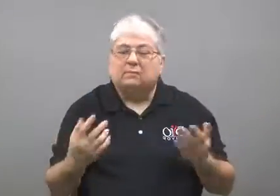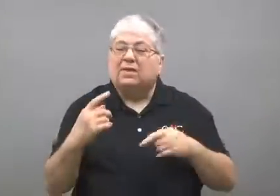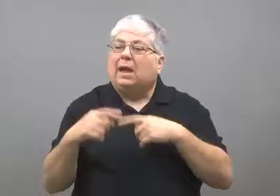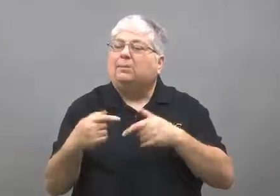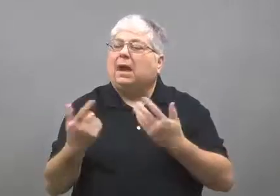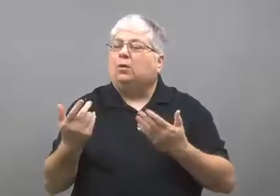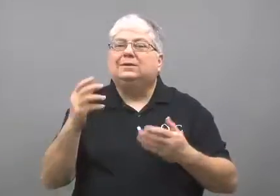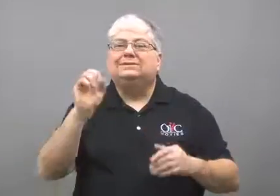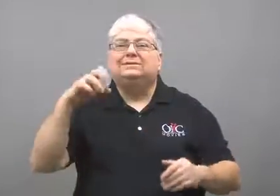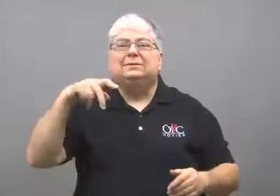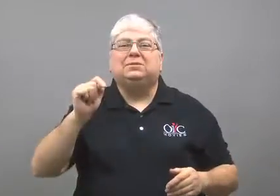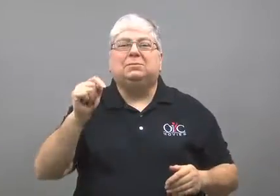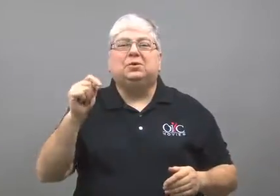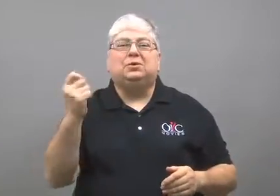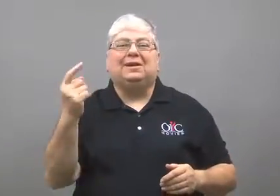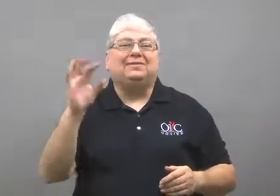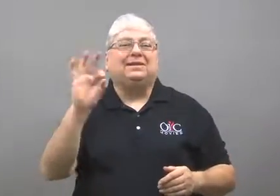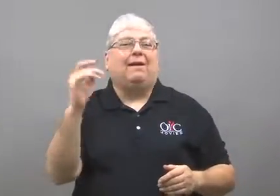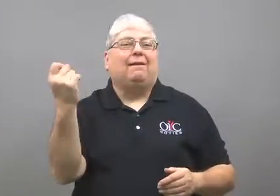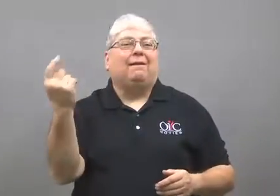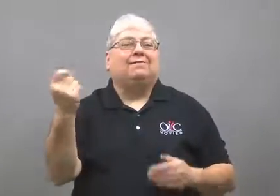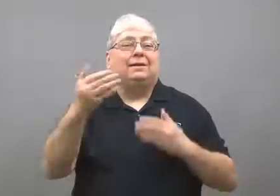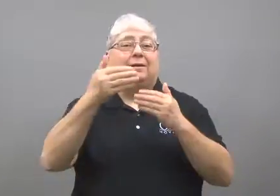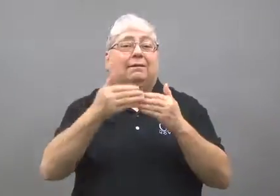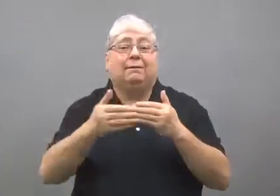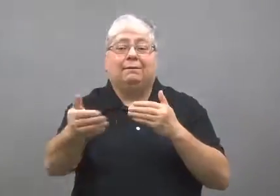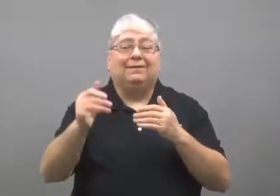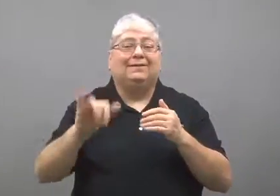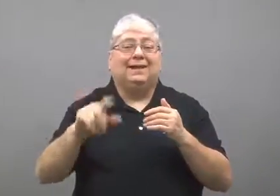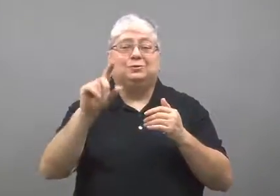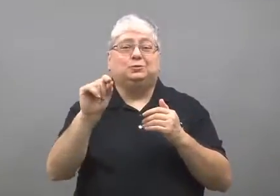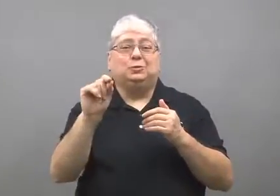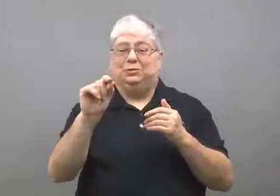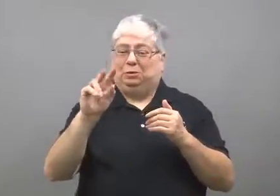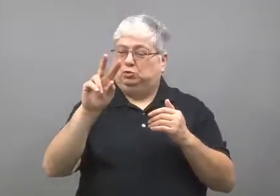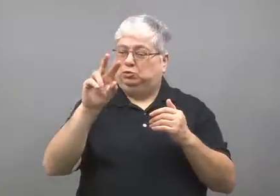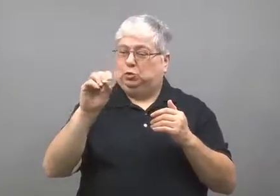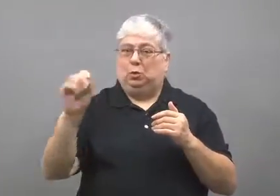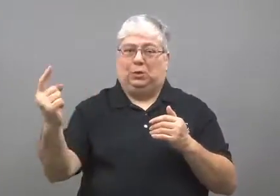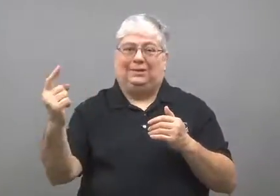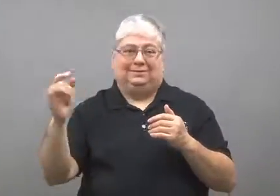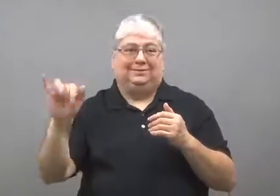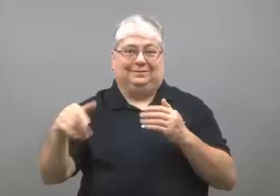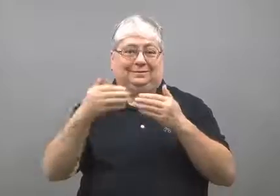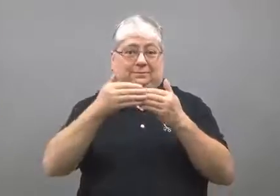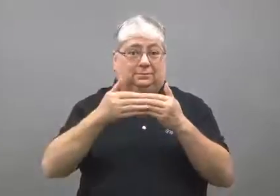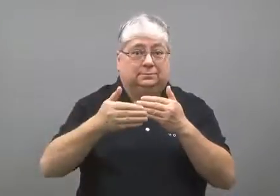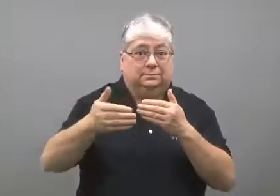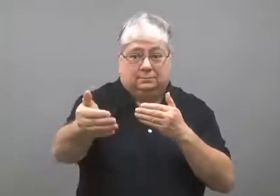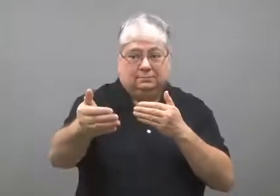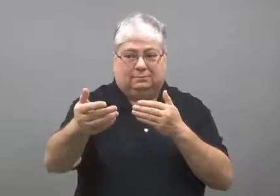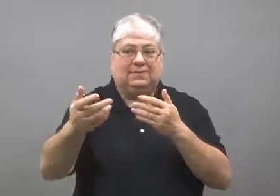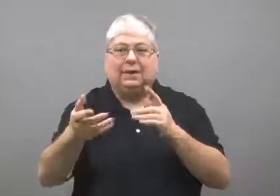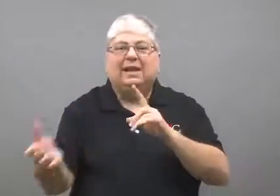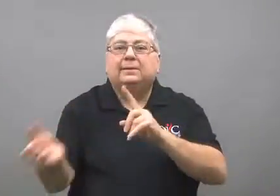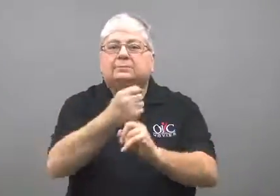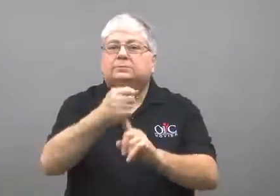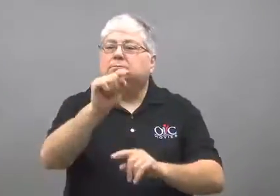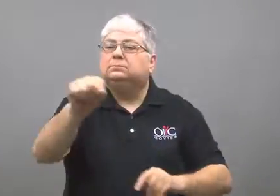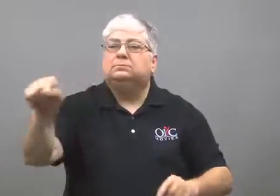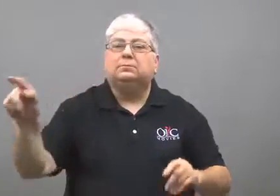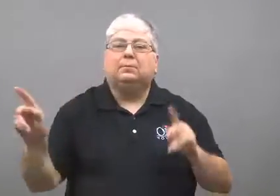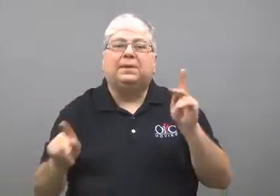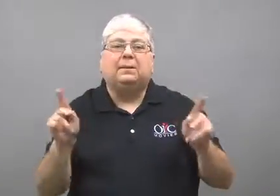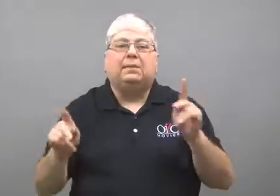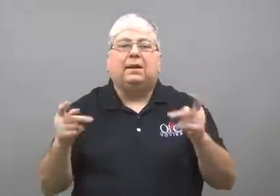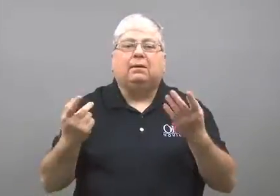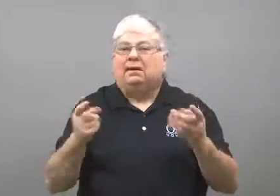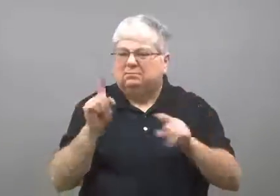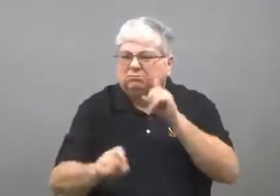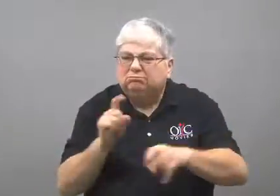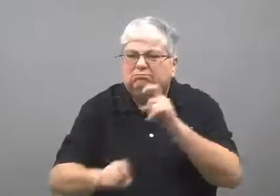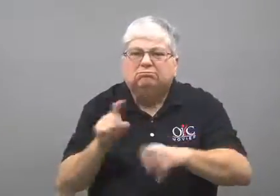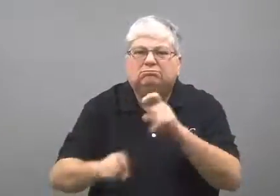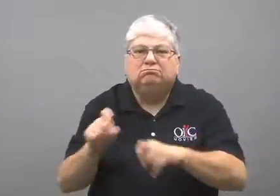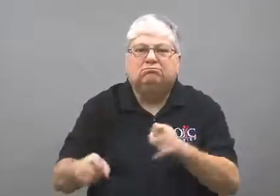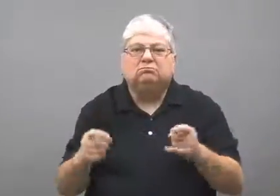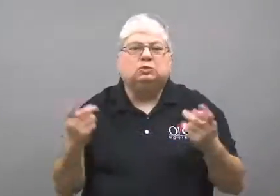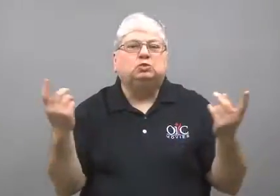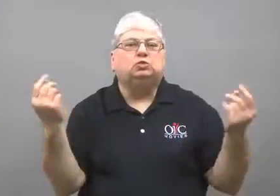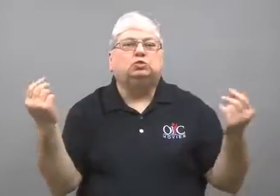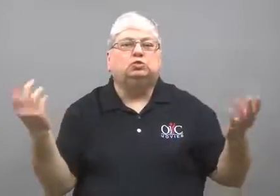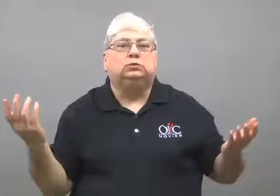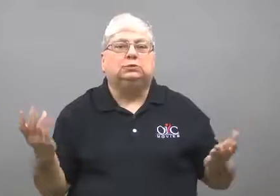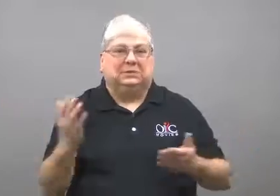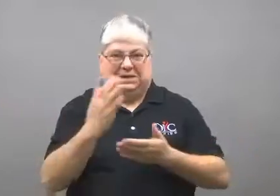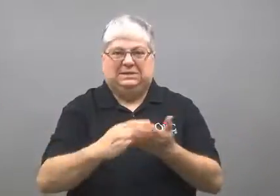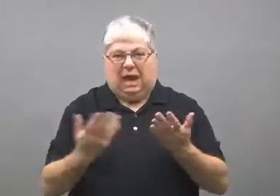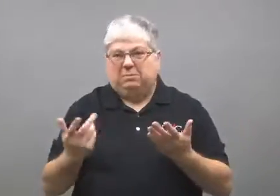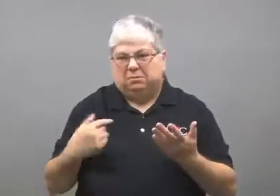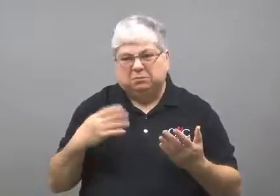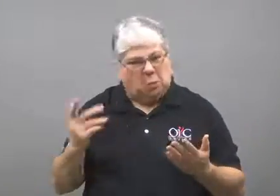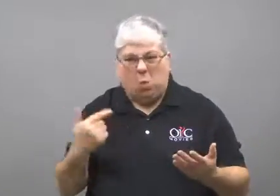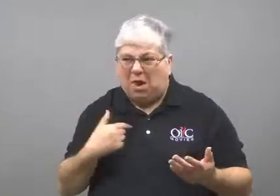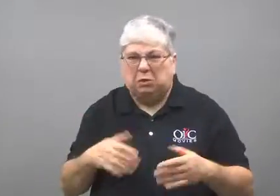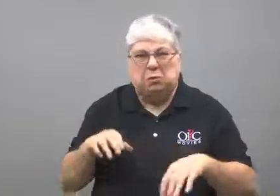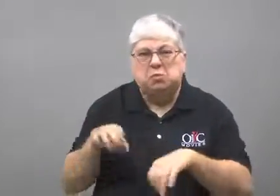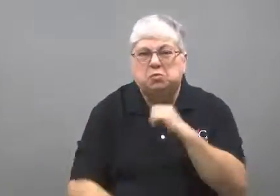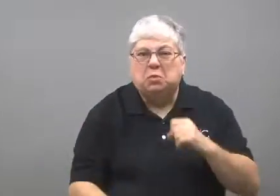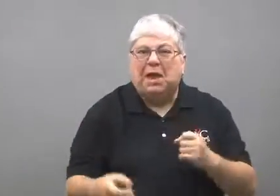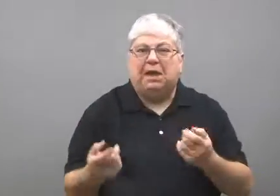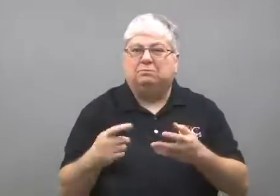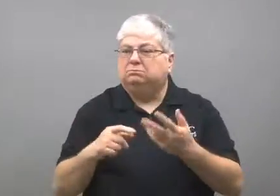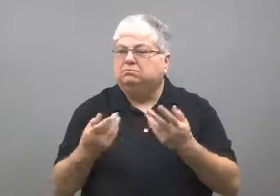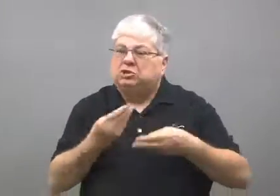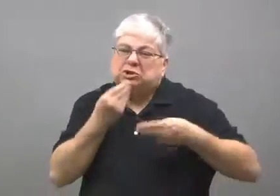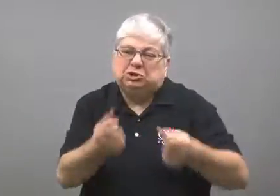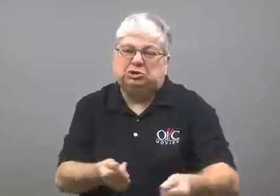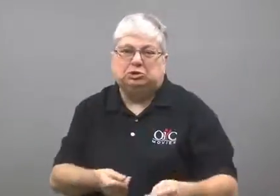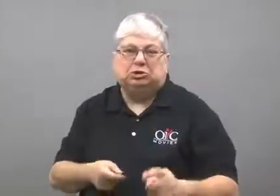The report was about the years after 9/11 in 2001, with the capture of suspects,